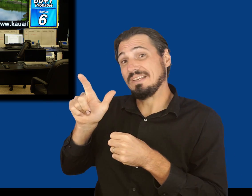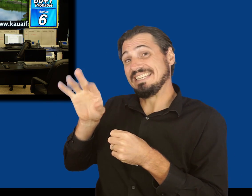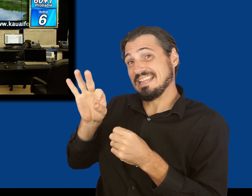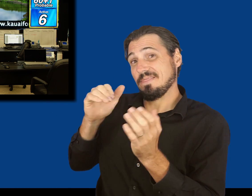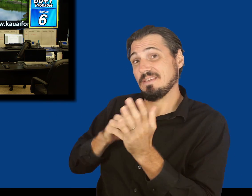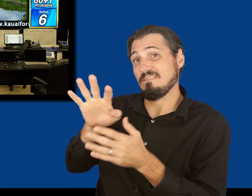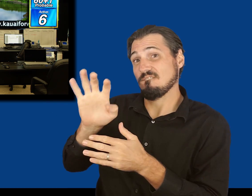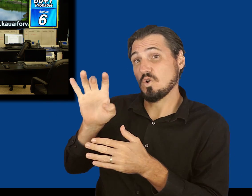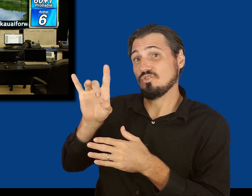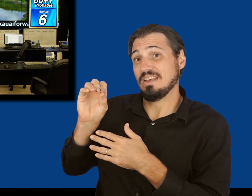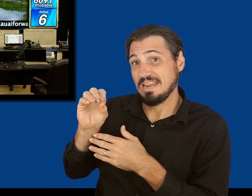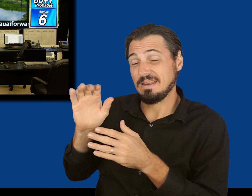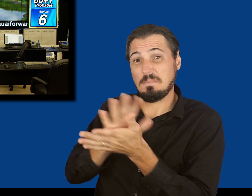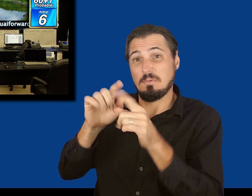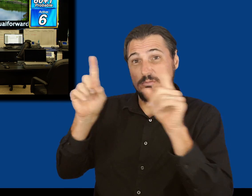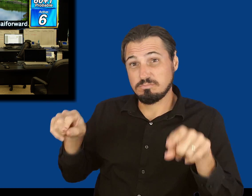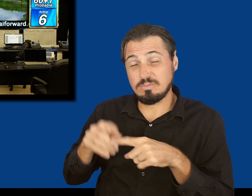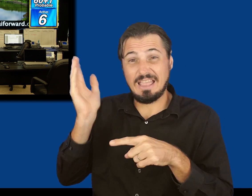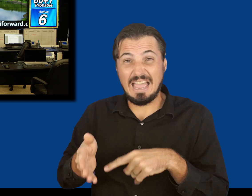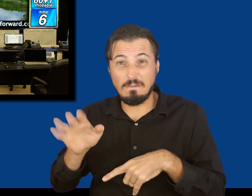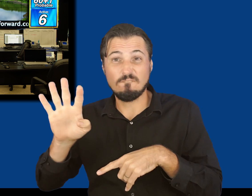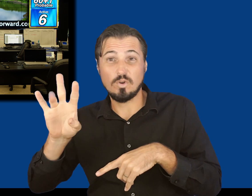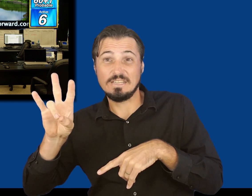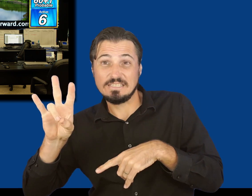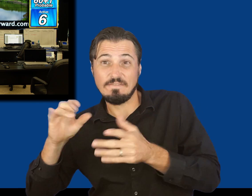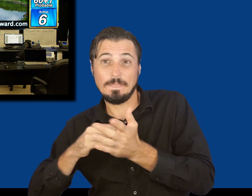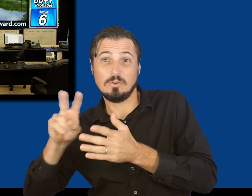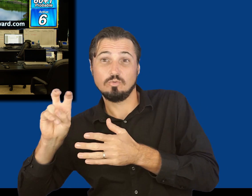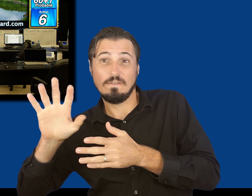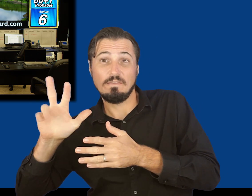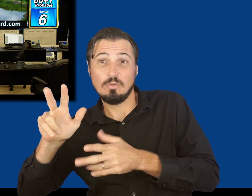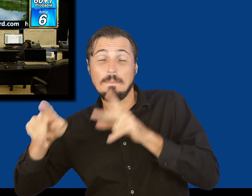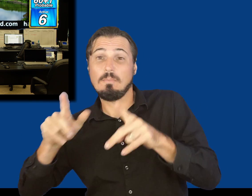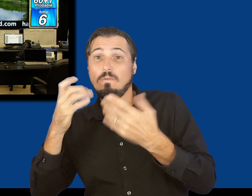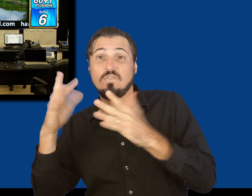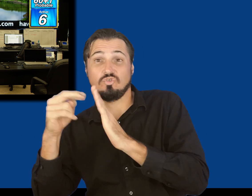ballots out of a registered voter list of 47,253.